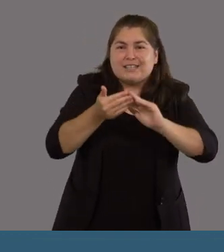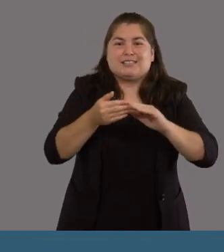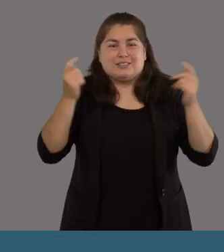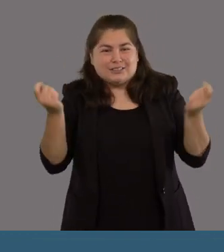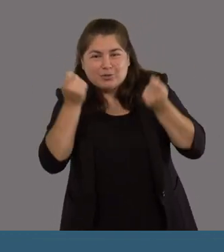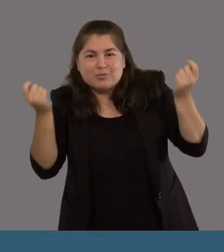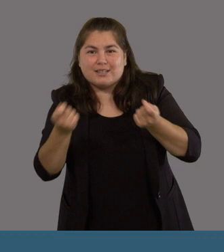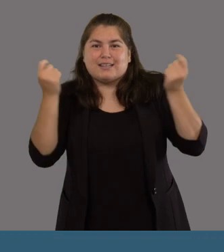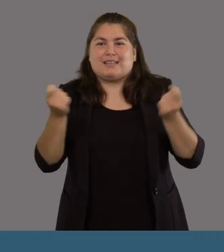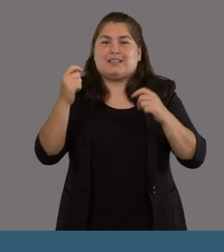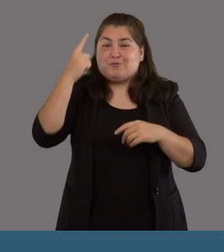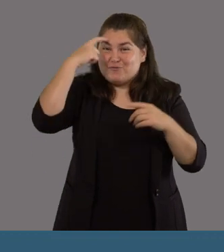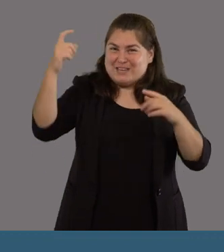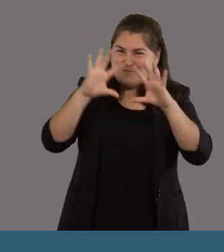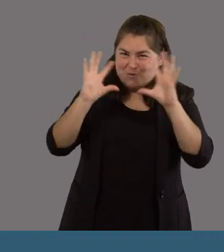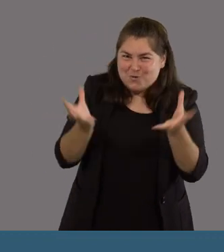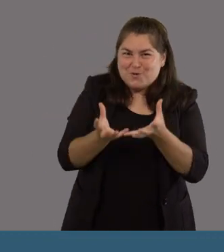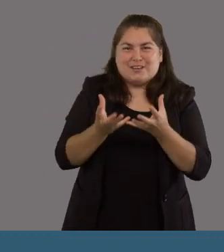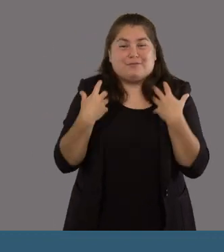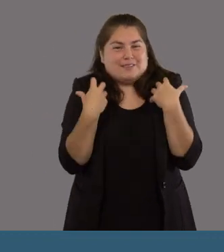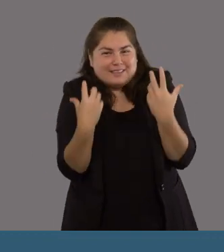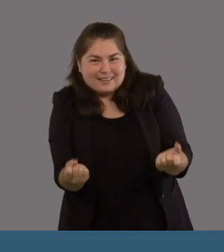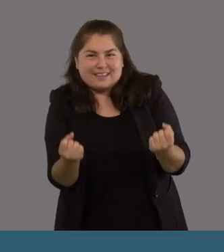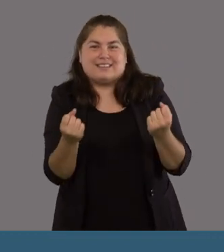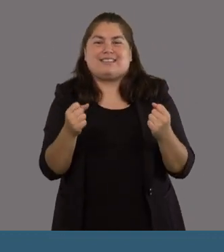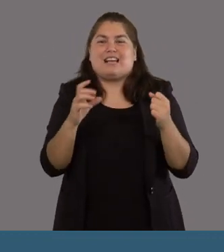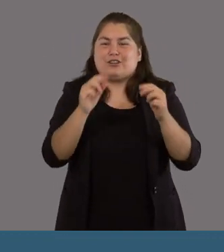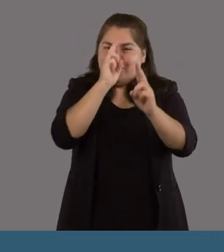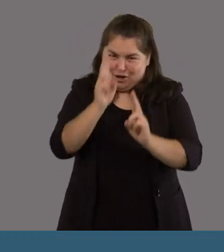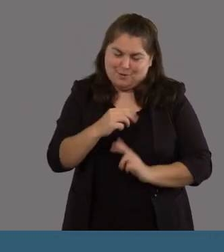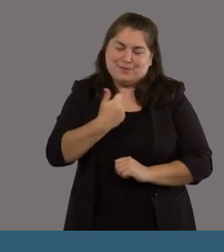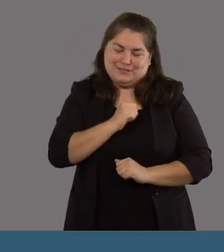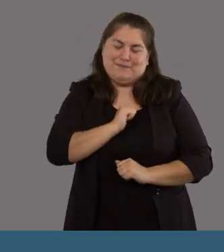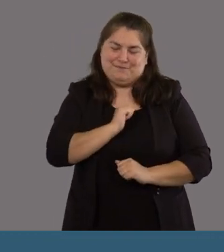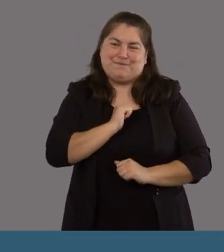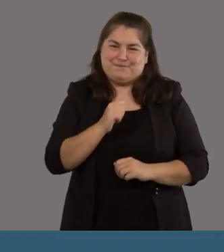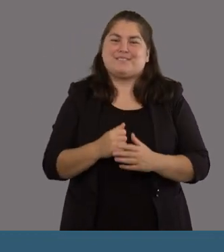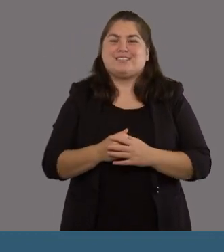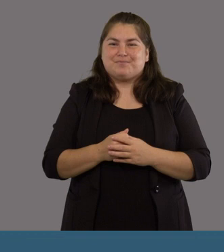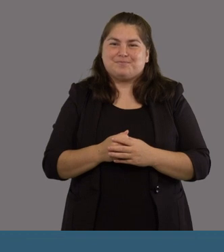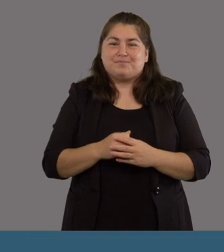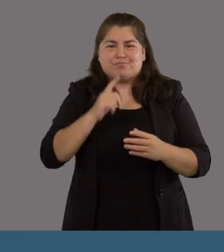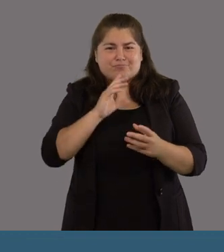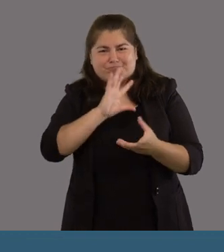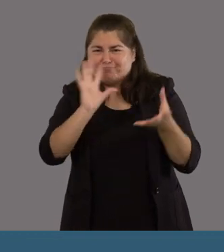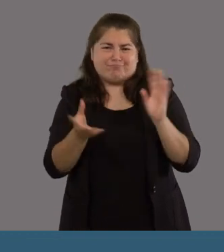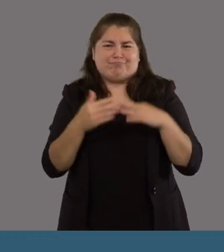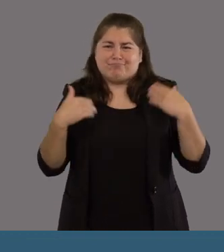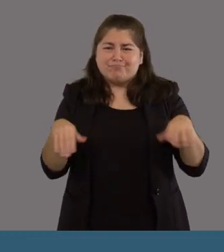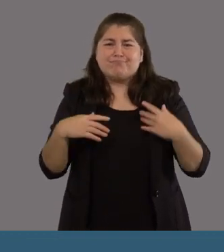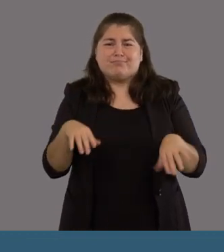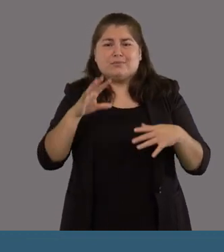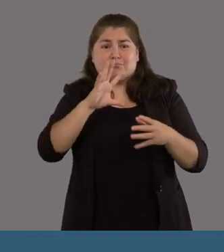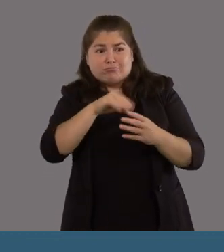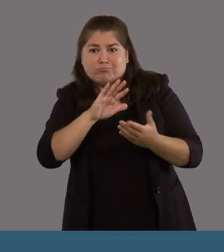ceremony, the dreamworld, healing, and honouring of the self. Ultimately, participants found